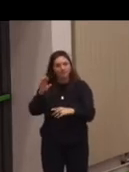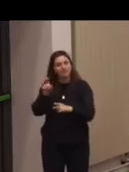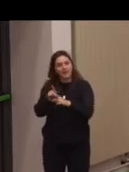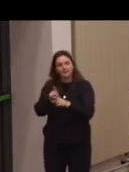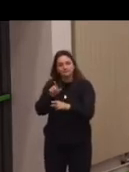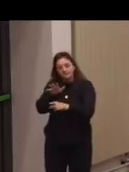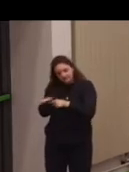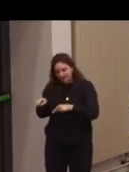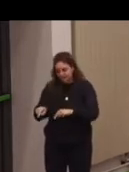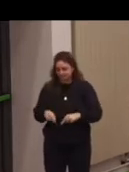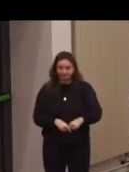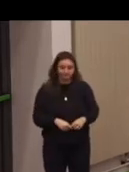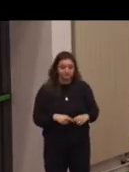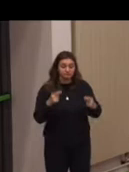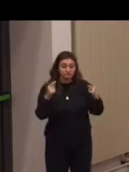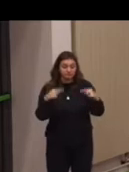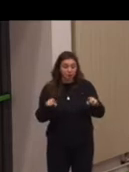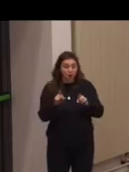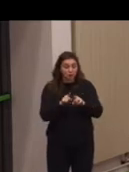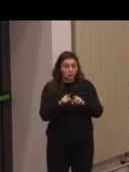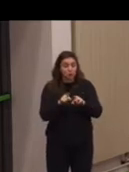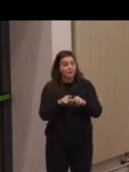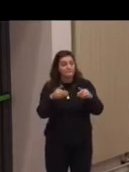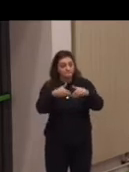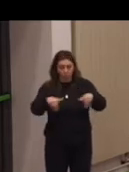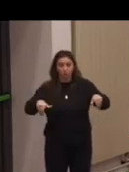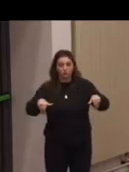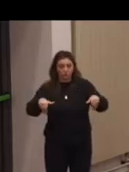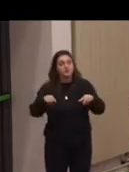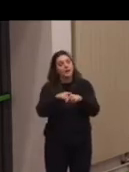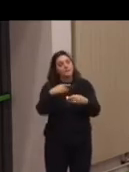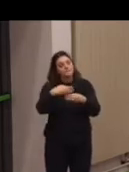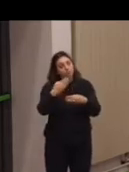that we have concerns about in the situation of Ukraine, where we have children in institutions